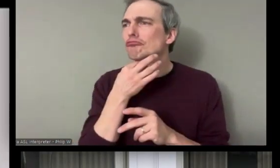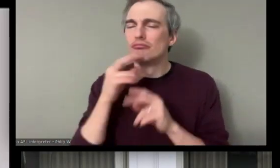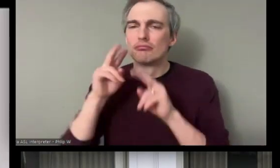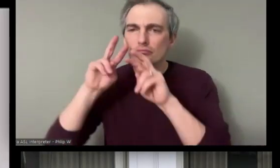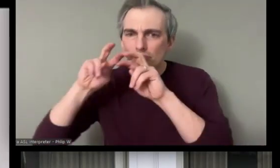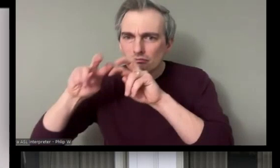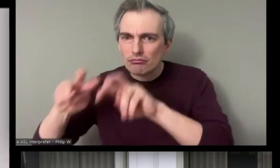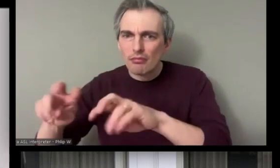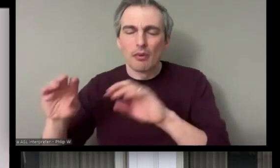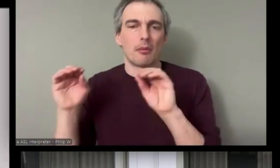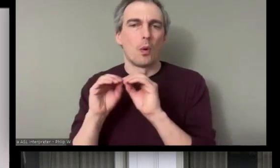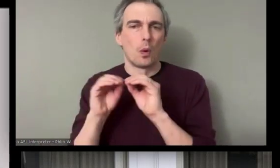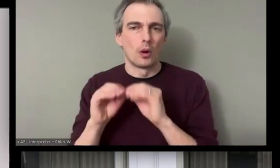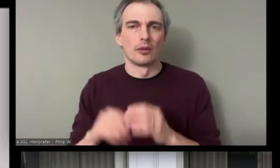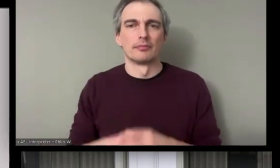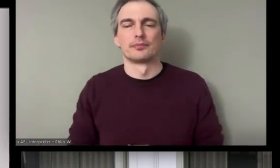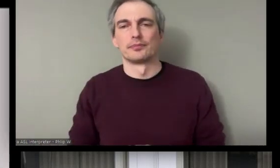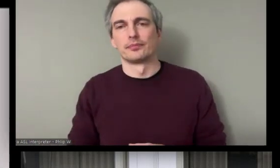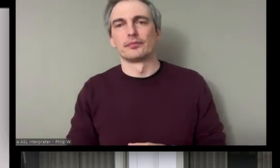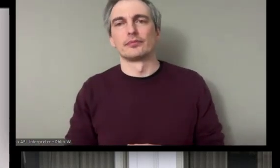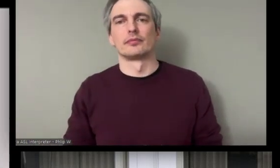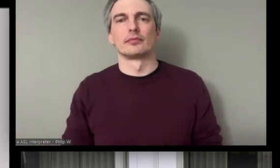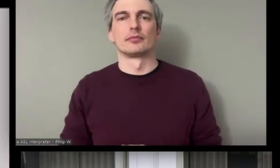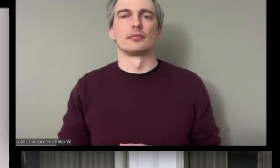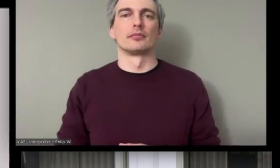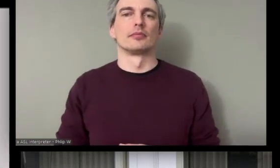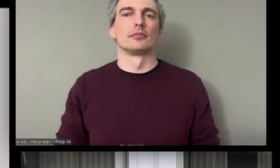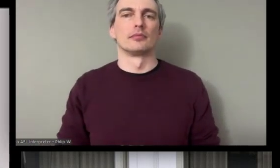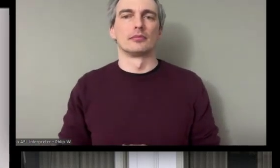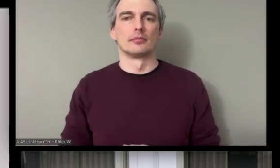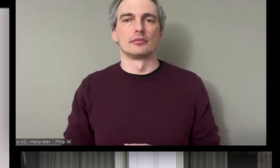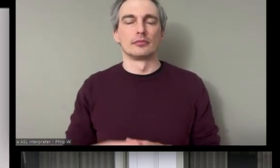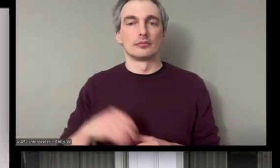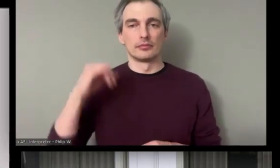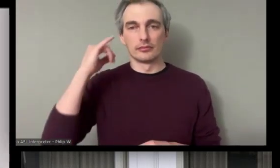from that perspective, you can really use these to probably see that there's